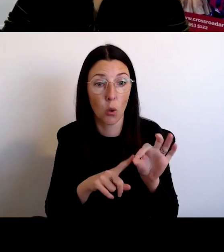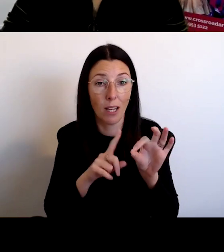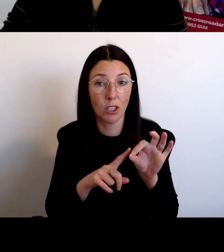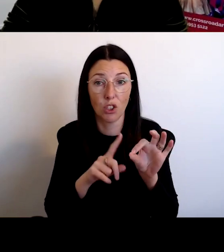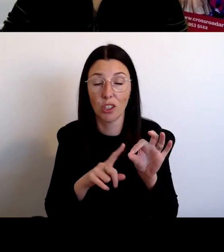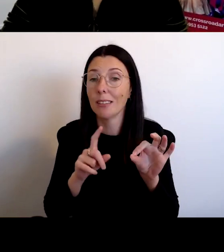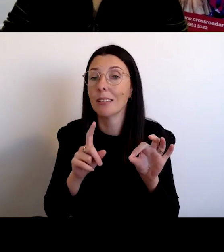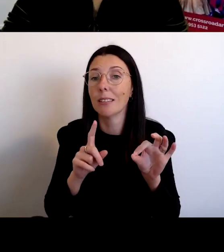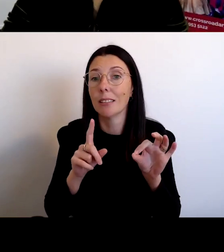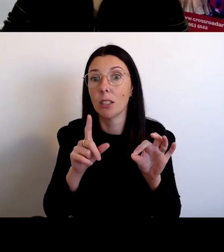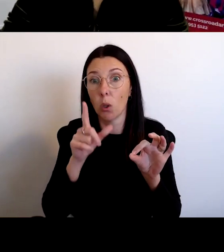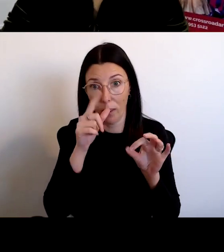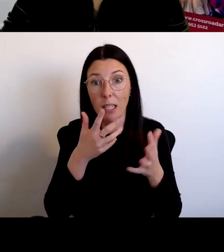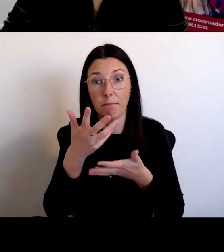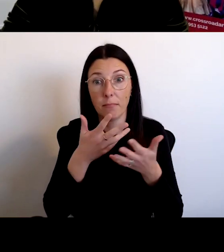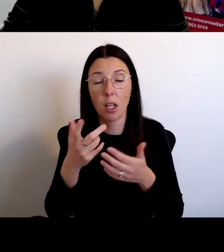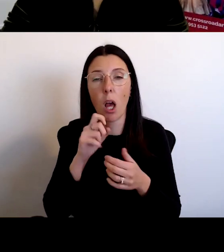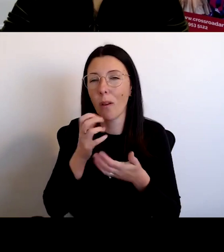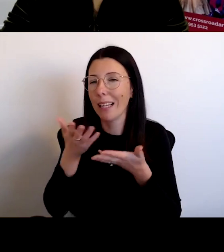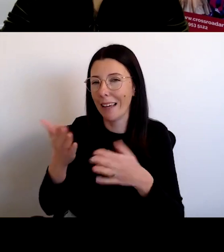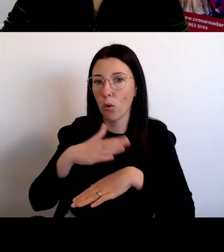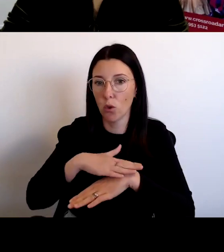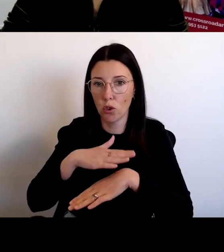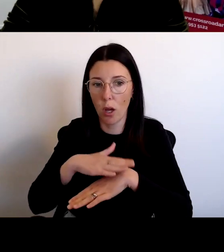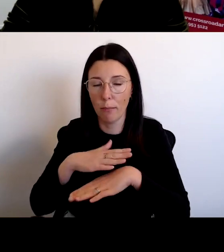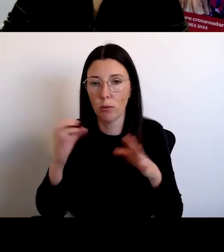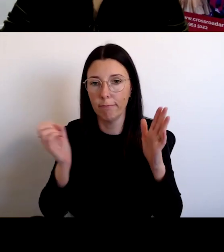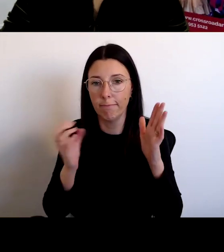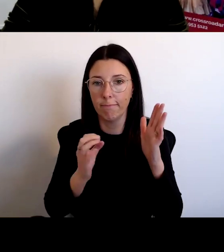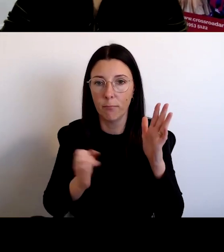to put some questions in the chat, but I do want to stay on this whole of organisation, it takes